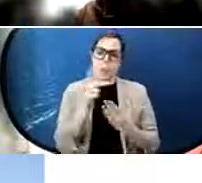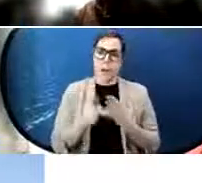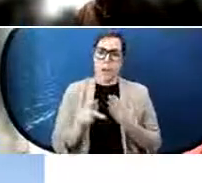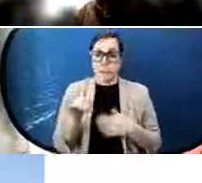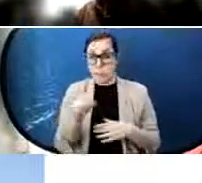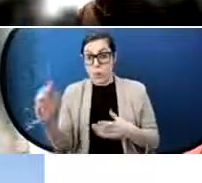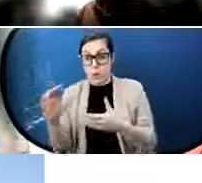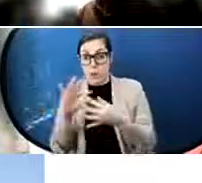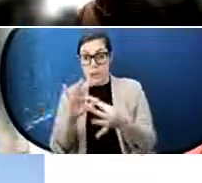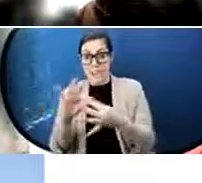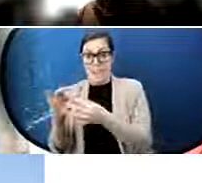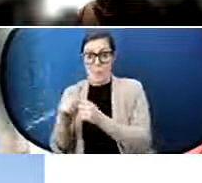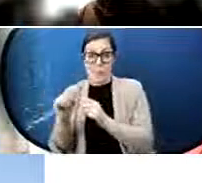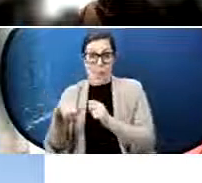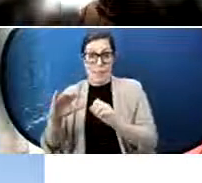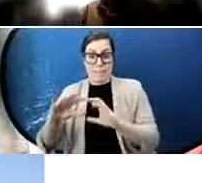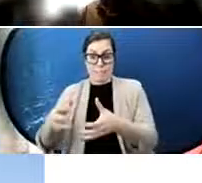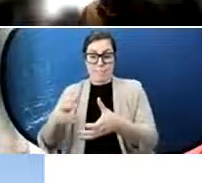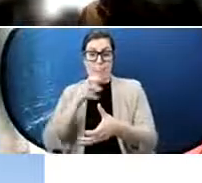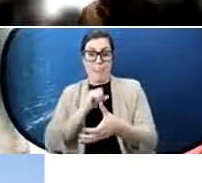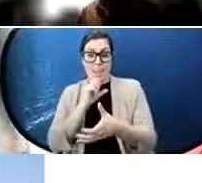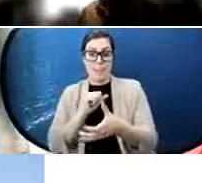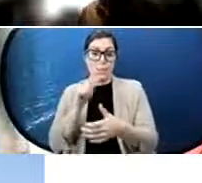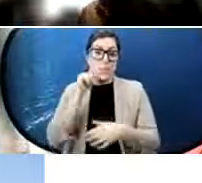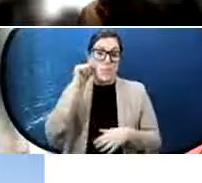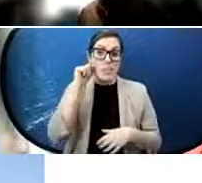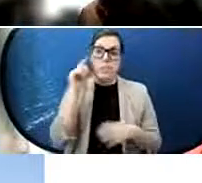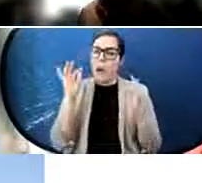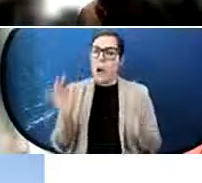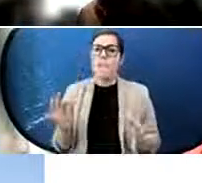people in the teenage, age range, we definitely want them to know about this program.